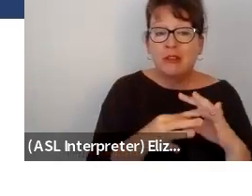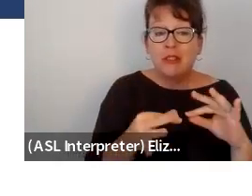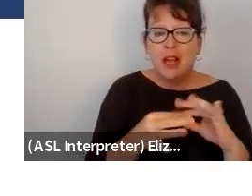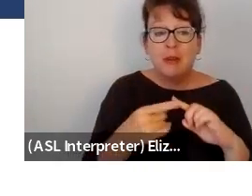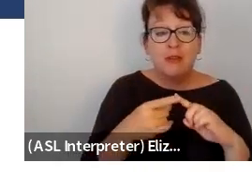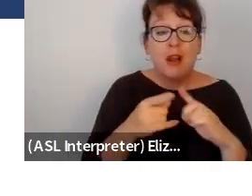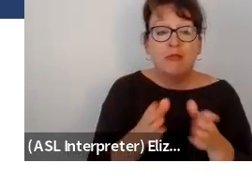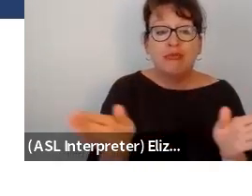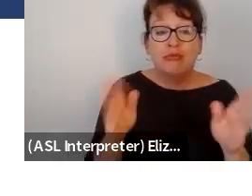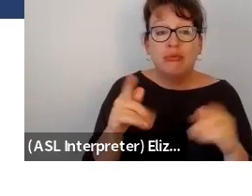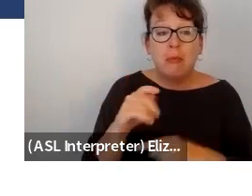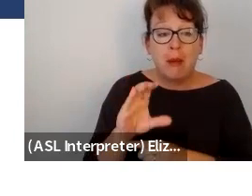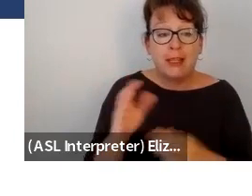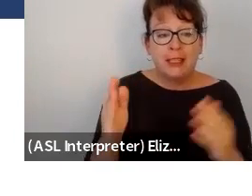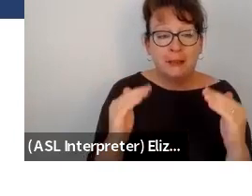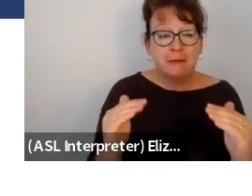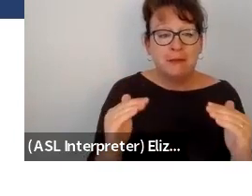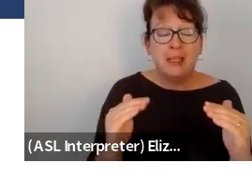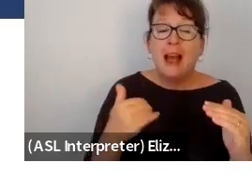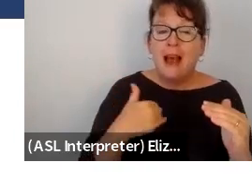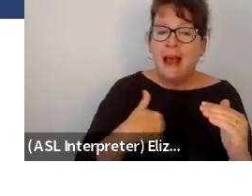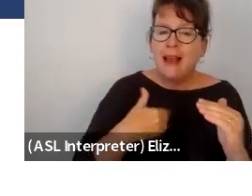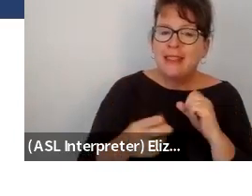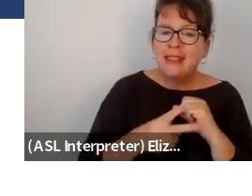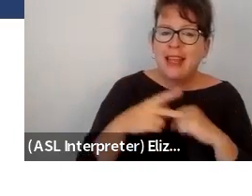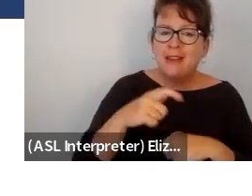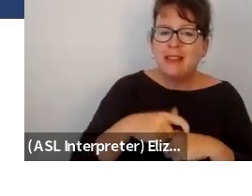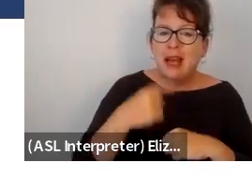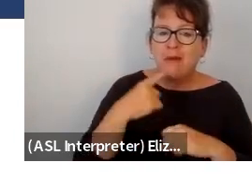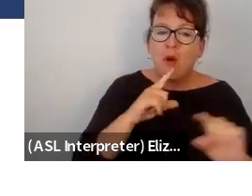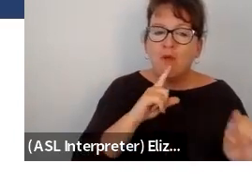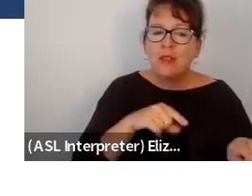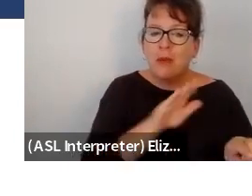And we actually expect to see ideas across all sectors of the economy for that program,